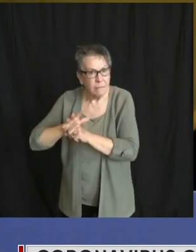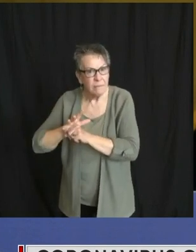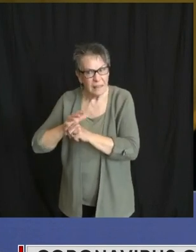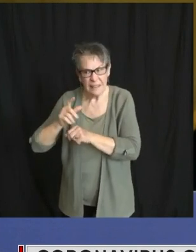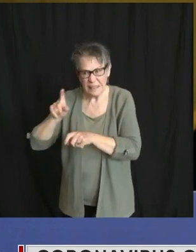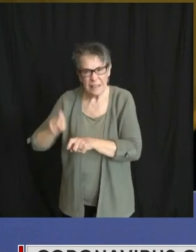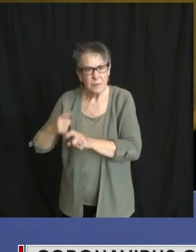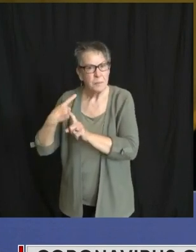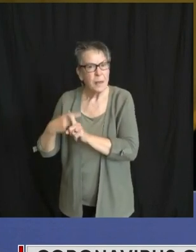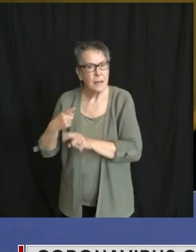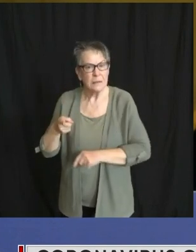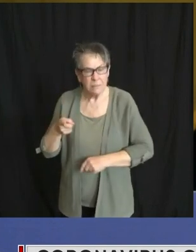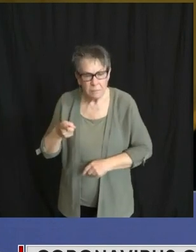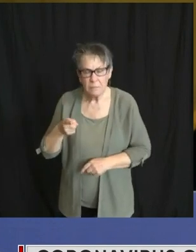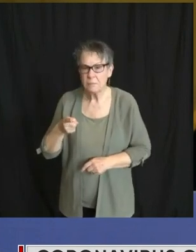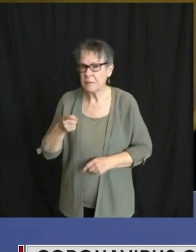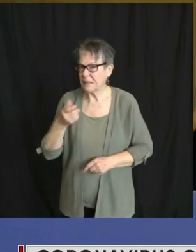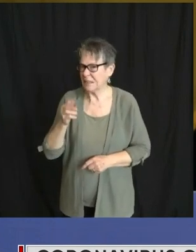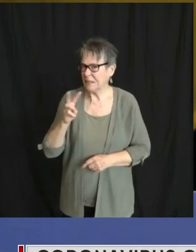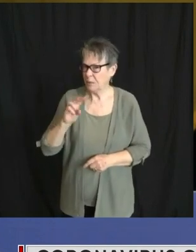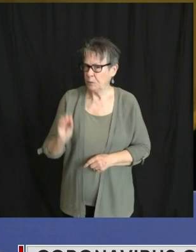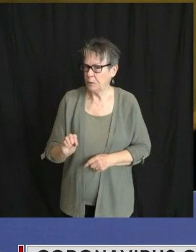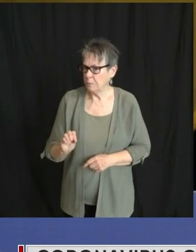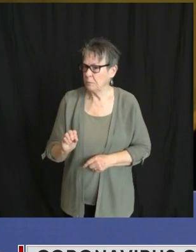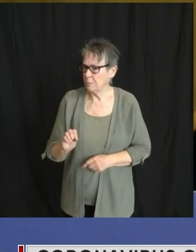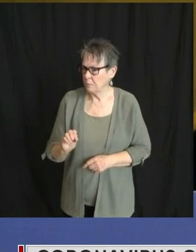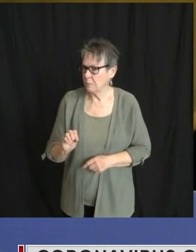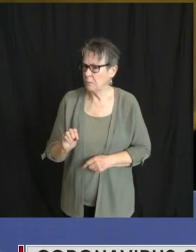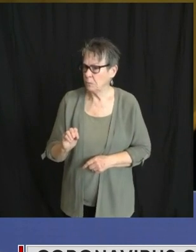IS 92% OF THE RESULTS IN.